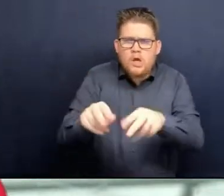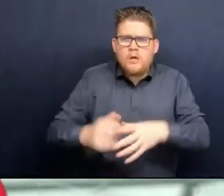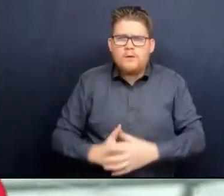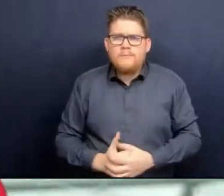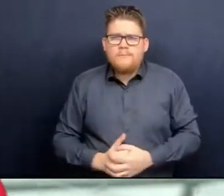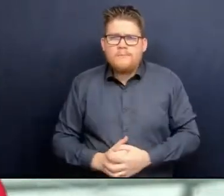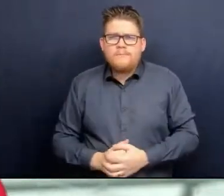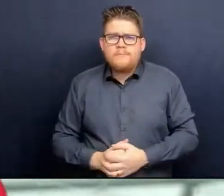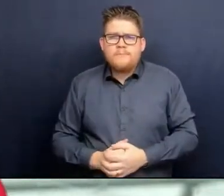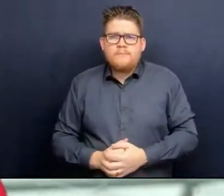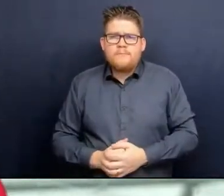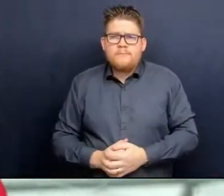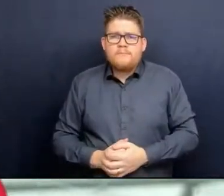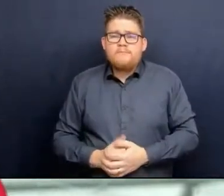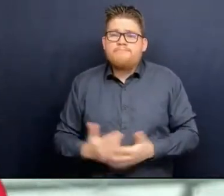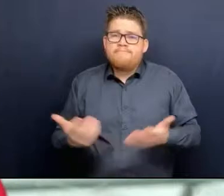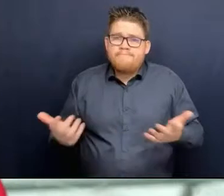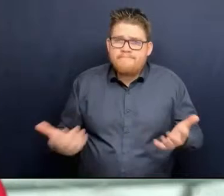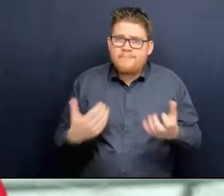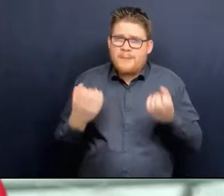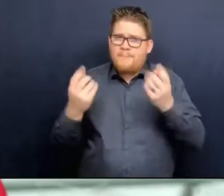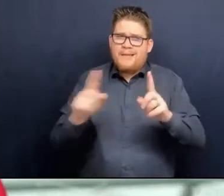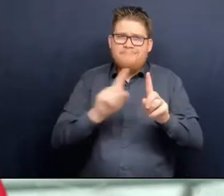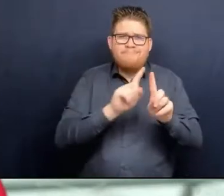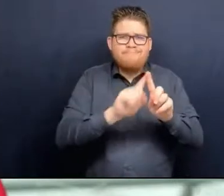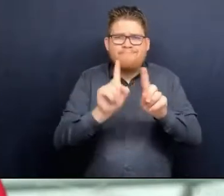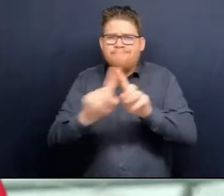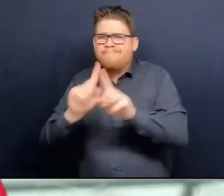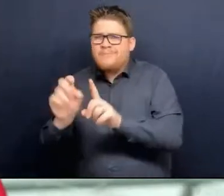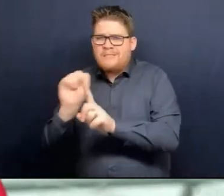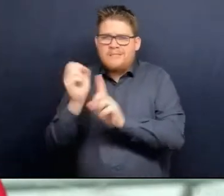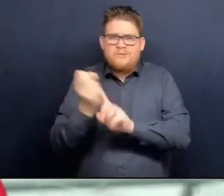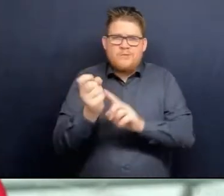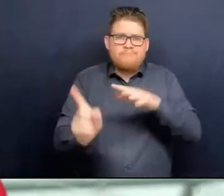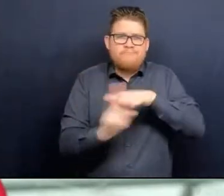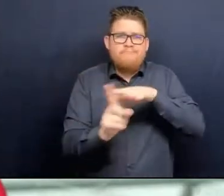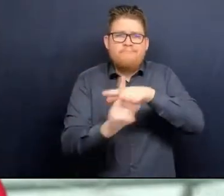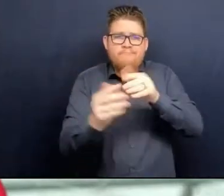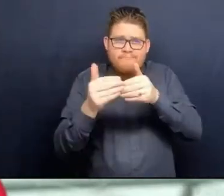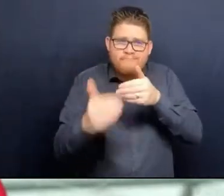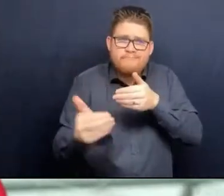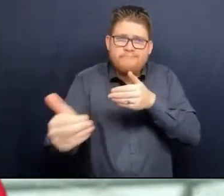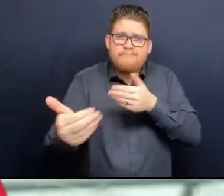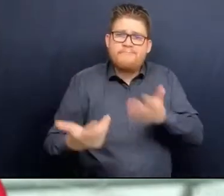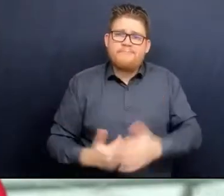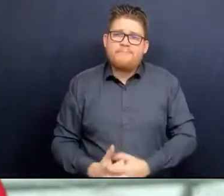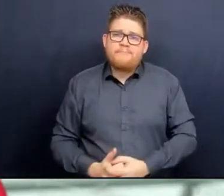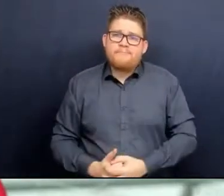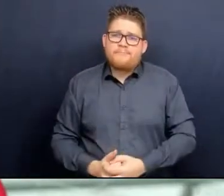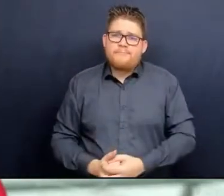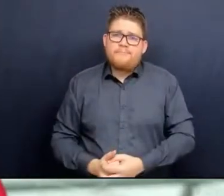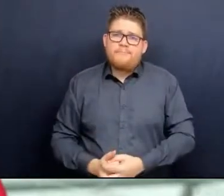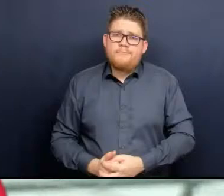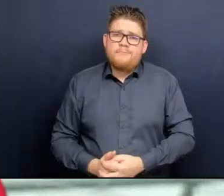talking a little bit in the answer to other questions earlier You know, there are many different scenarios that we can